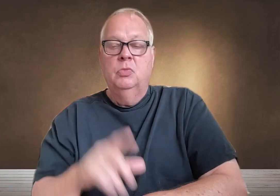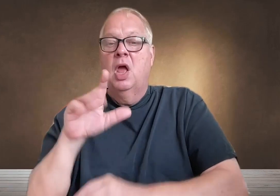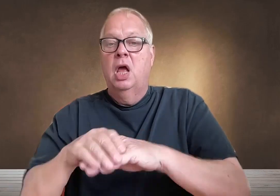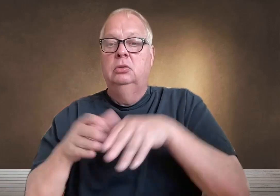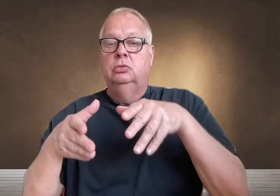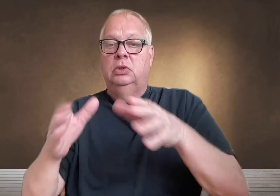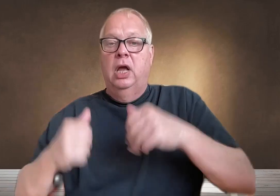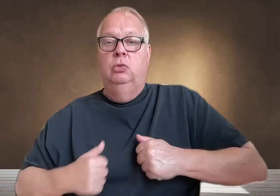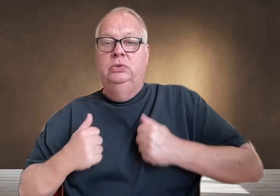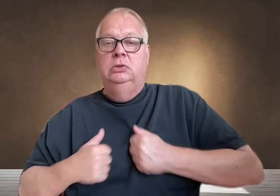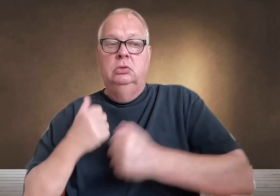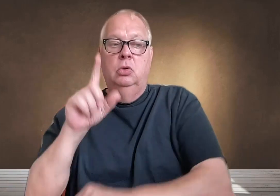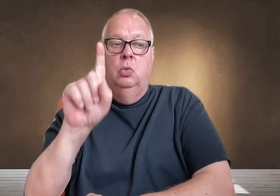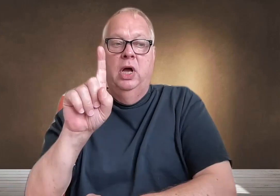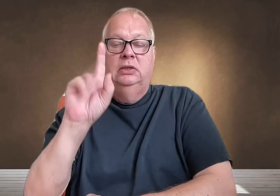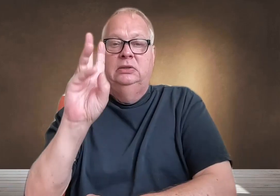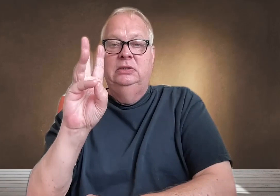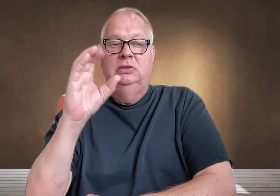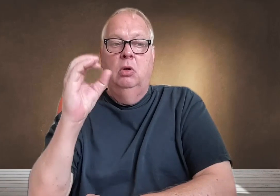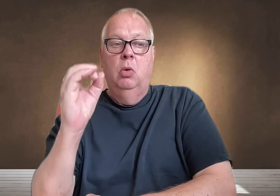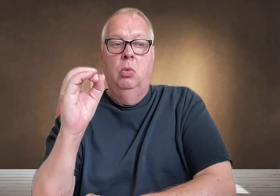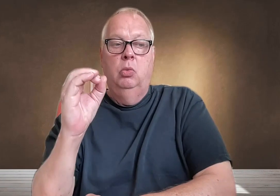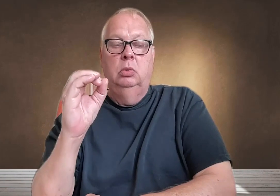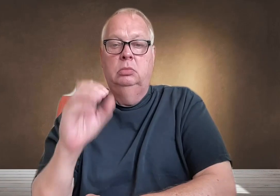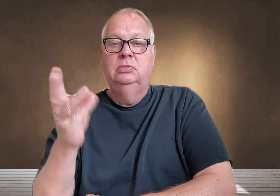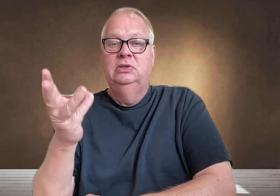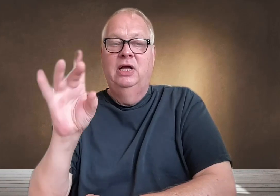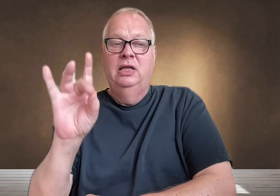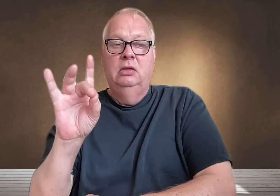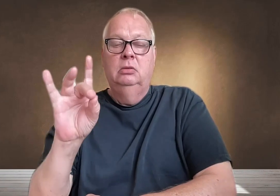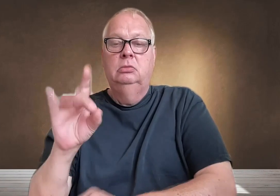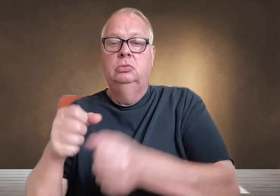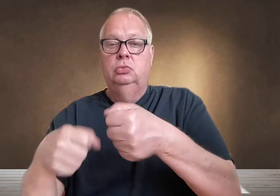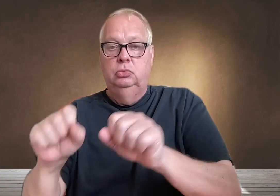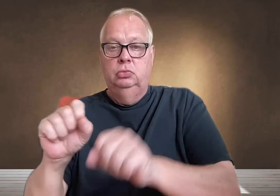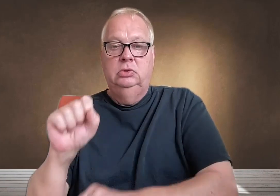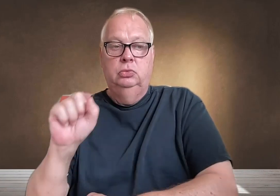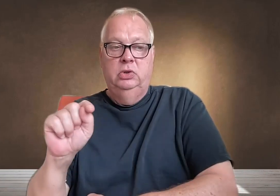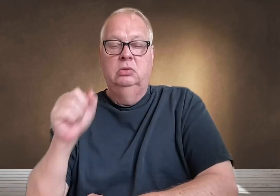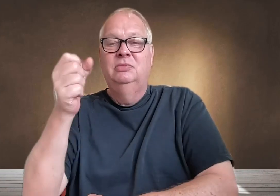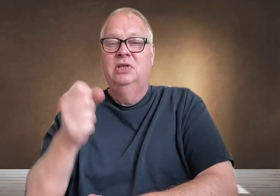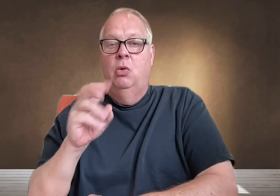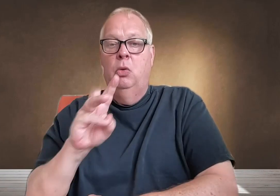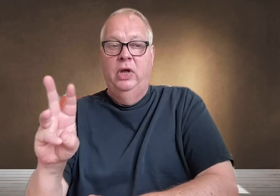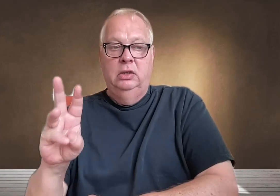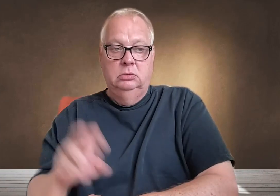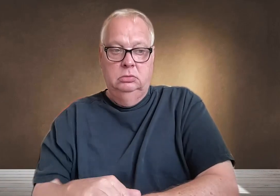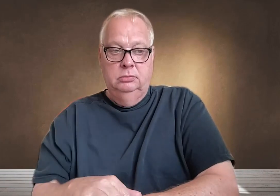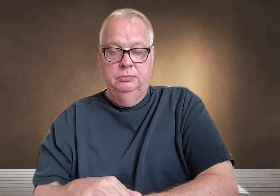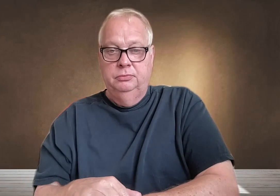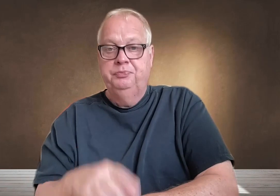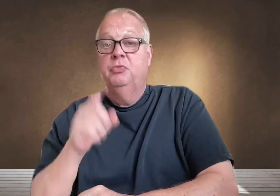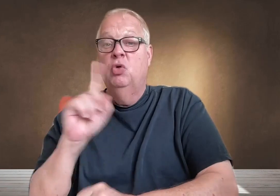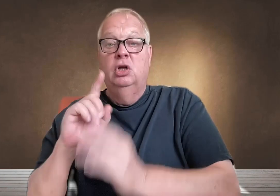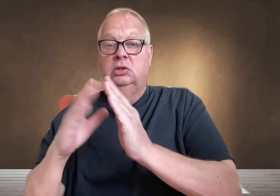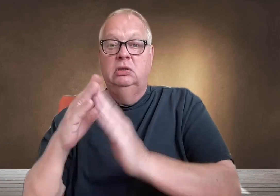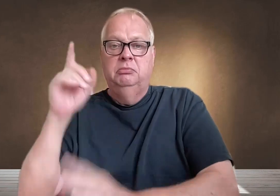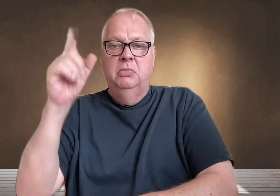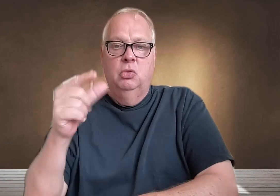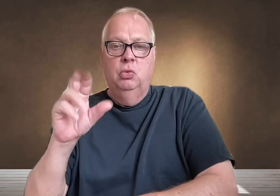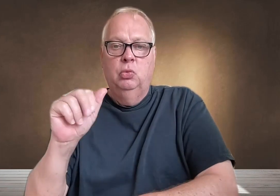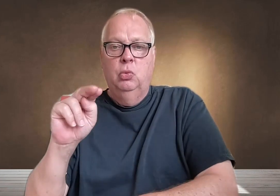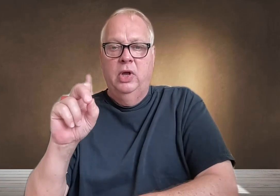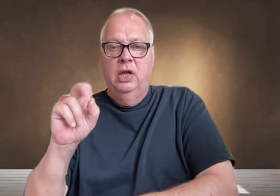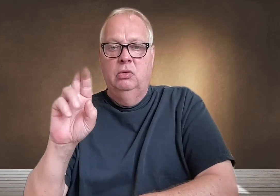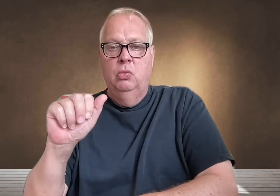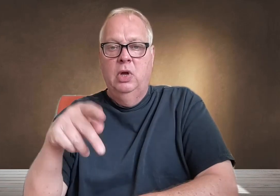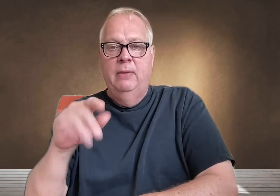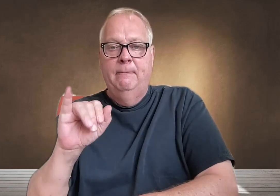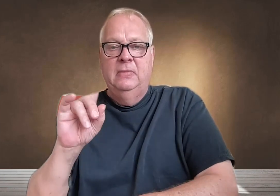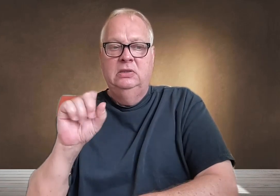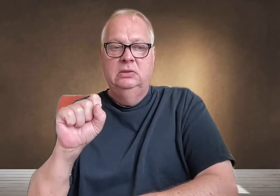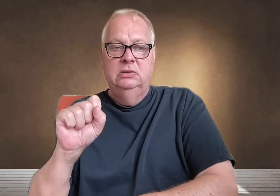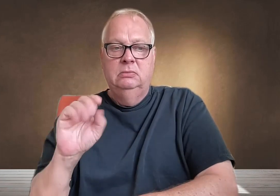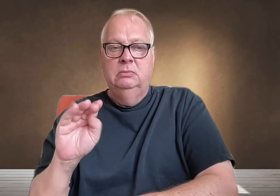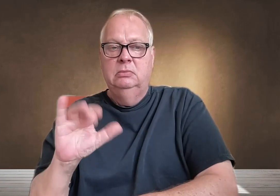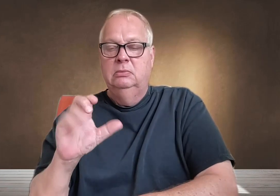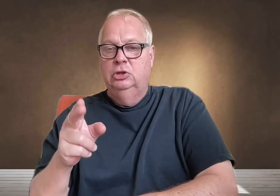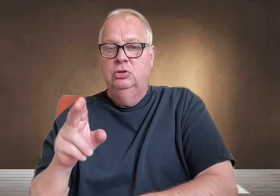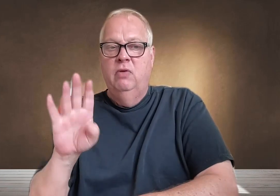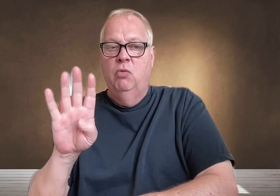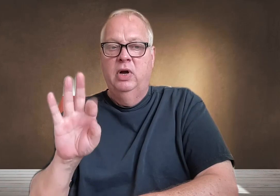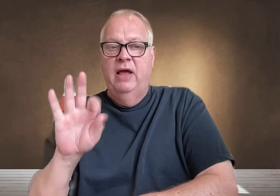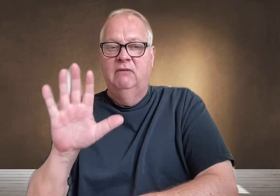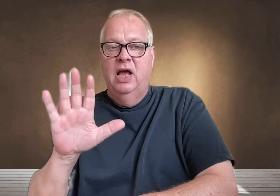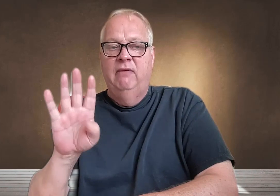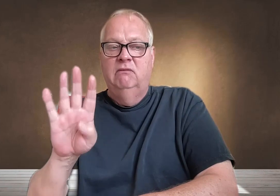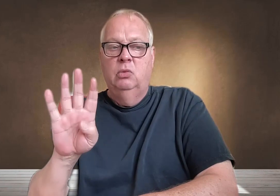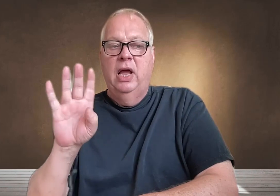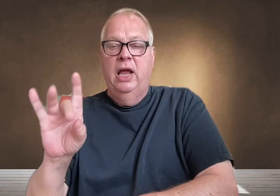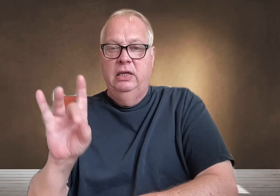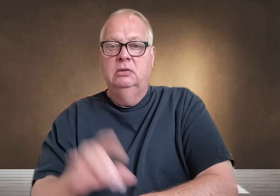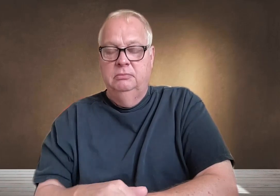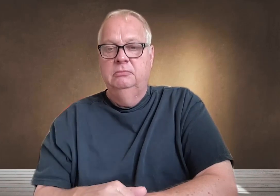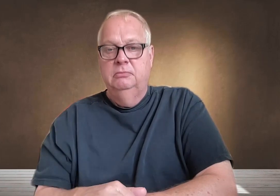160 68th St SW, Grand Rapids, MI 49548